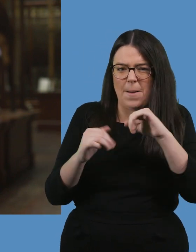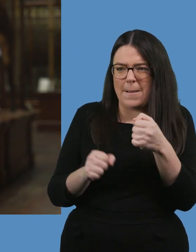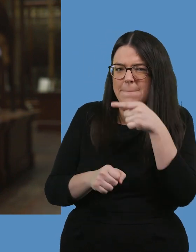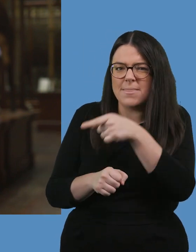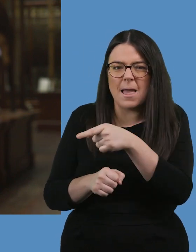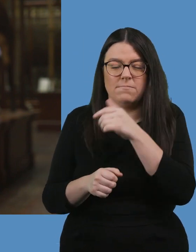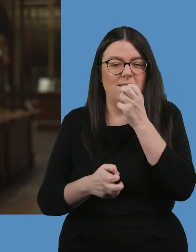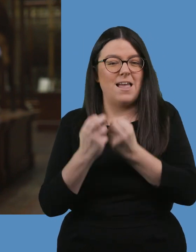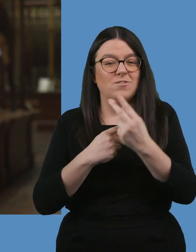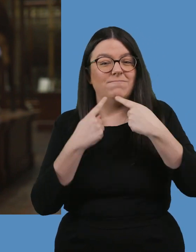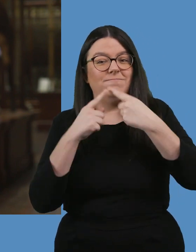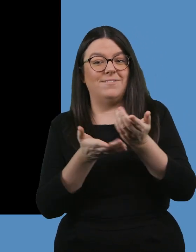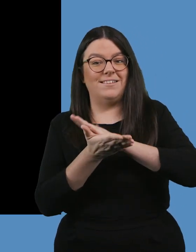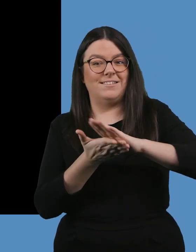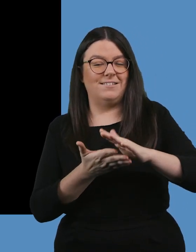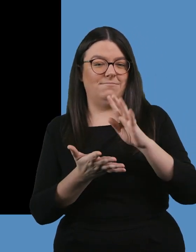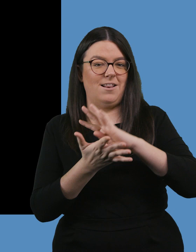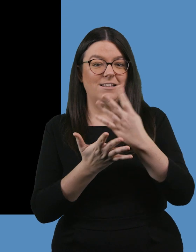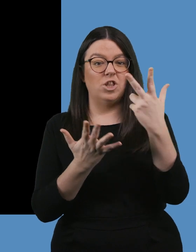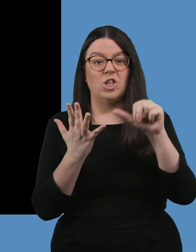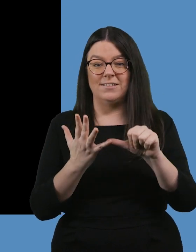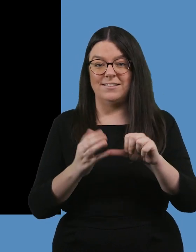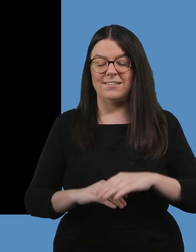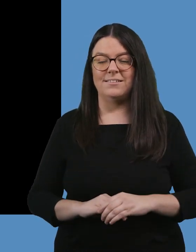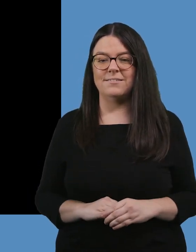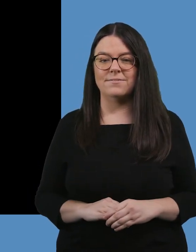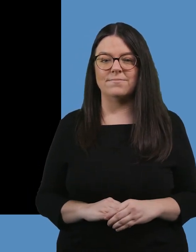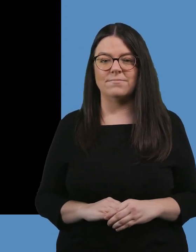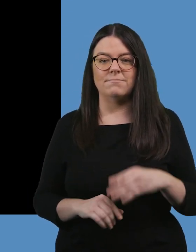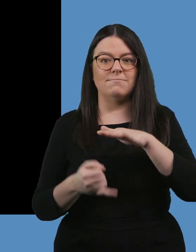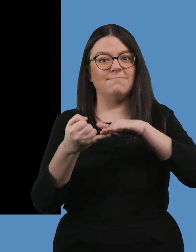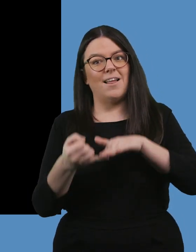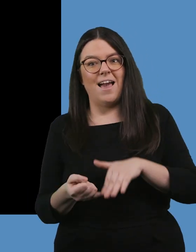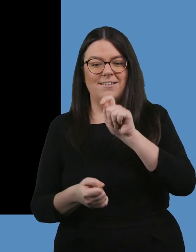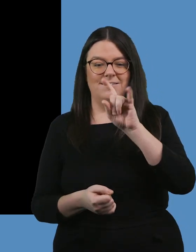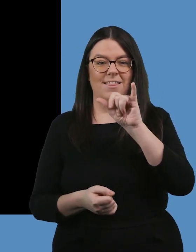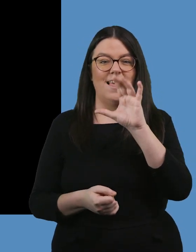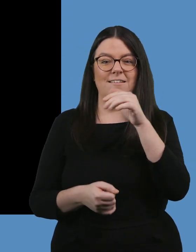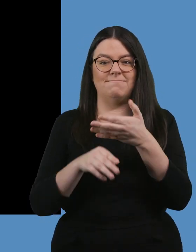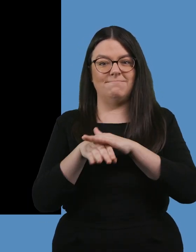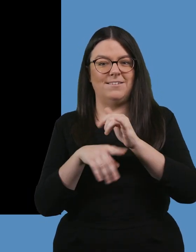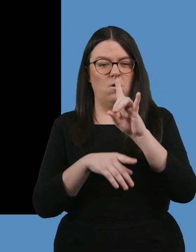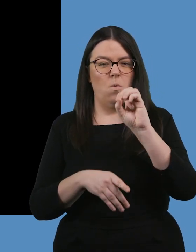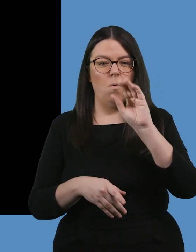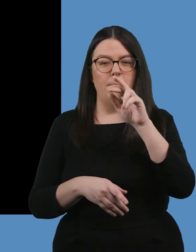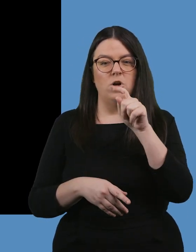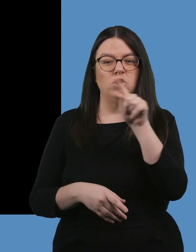and they were declared extinct in 1936 when the last known thylacine died in Hobart Zoo